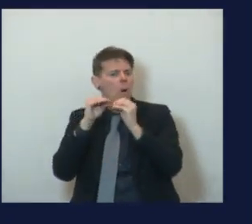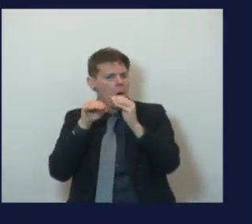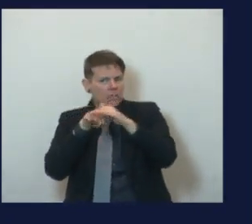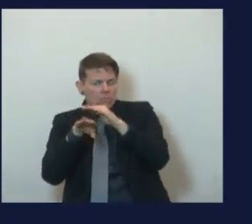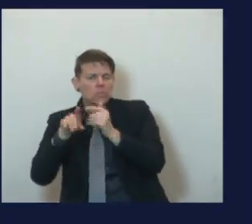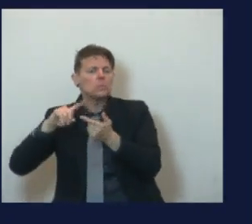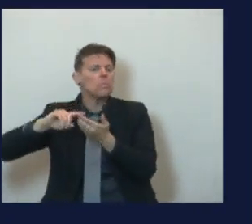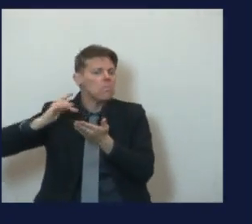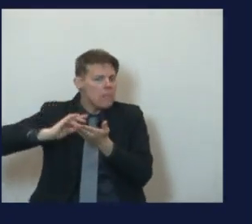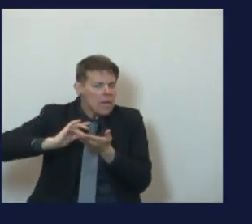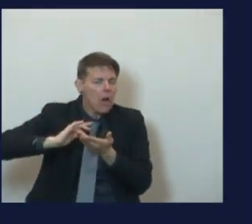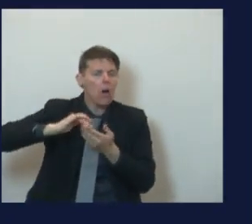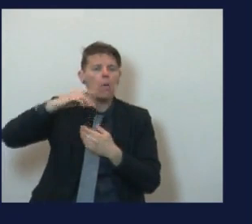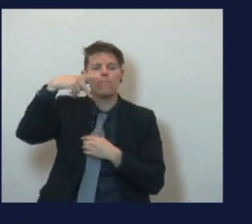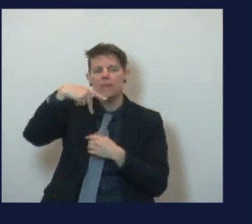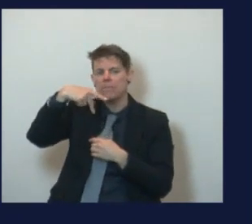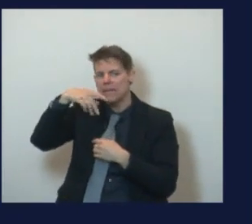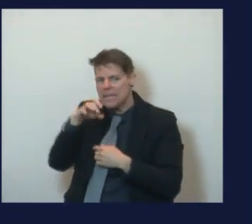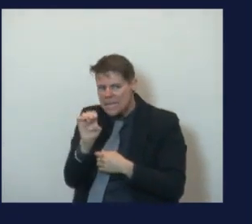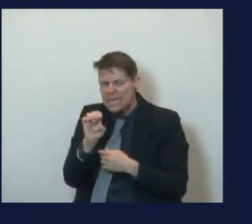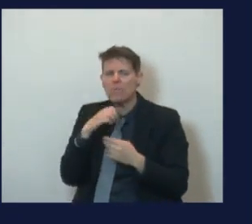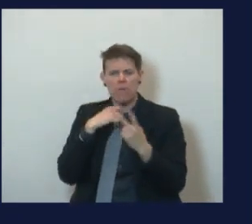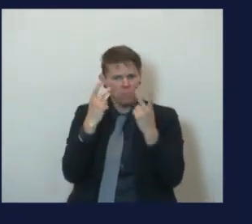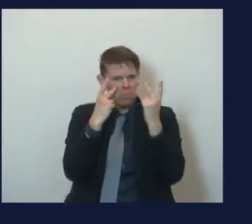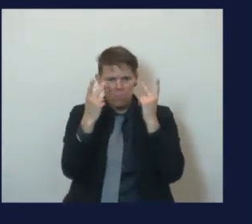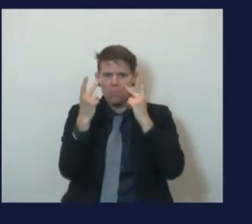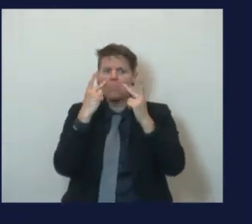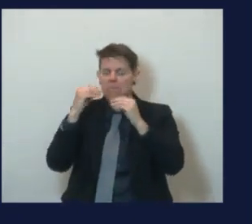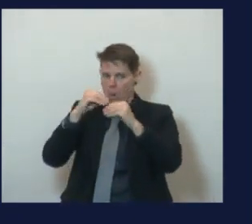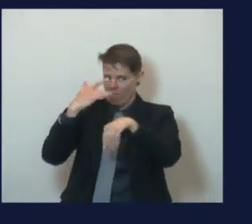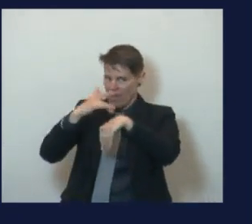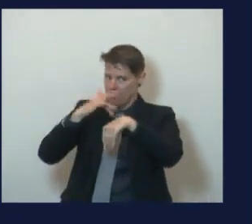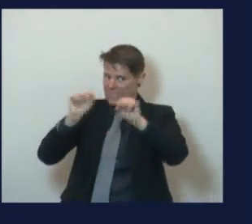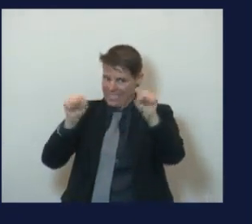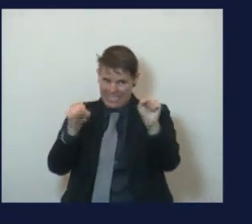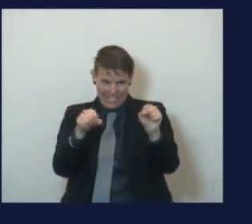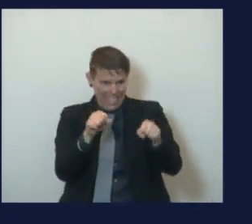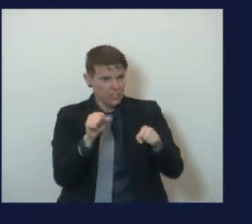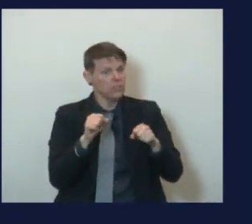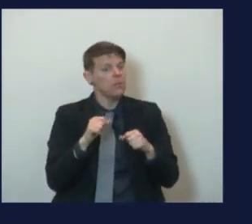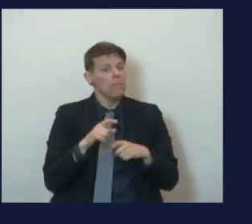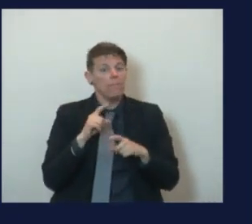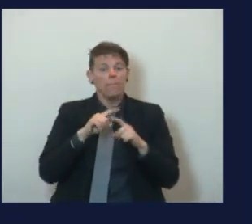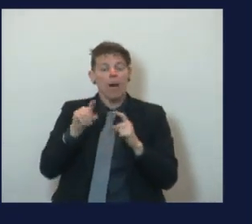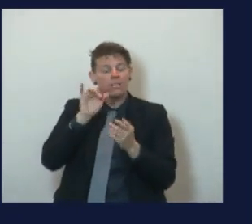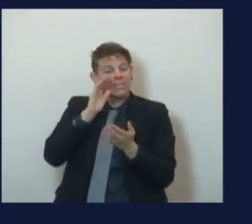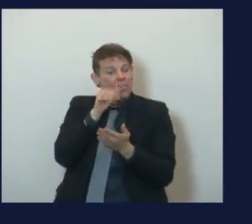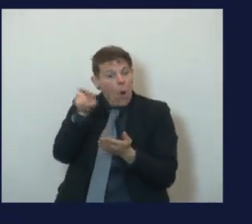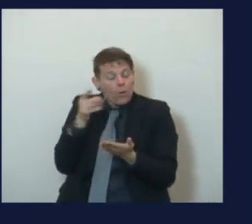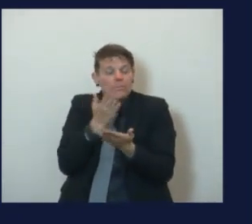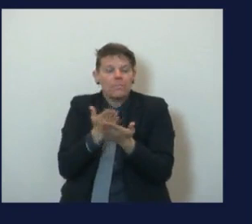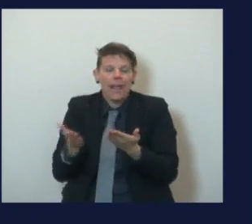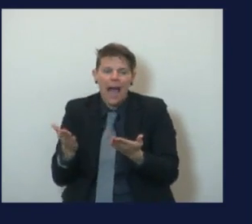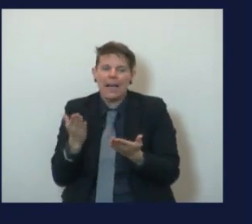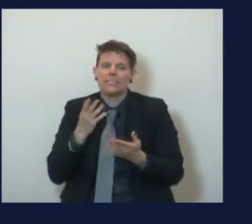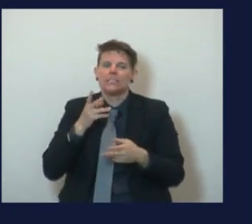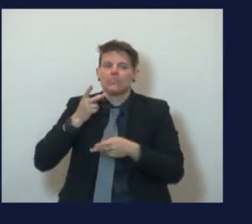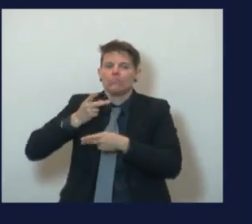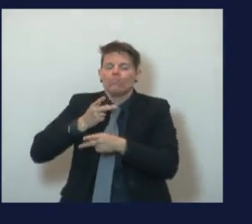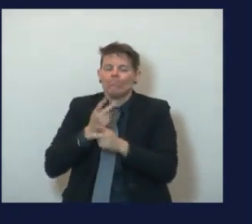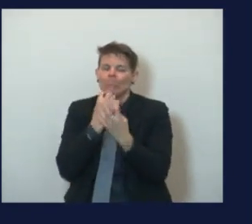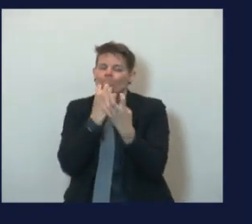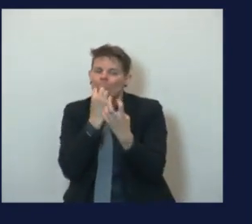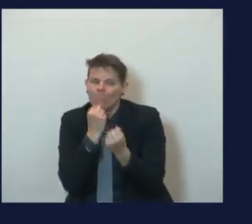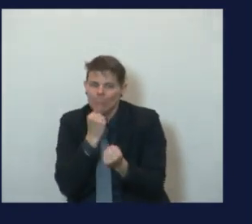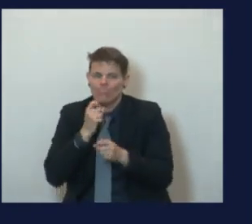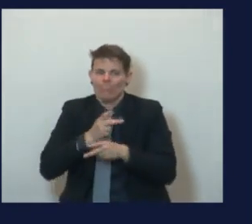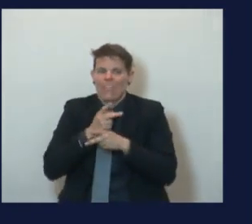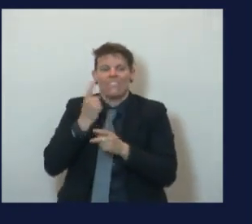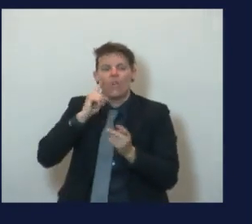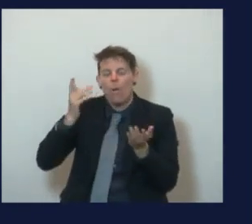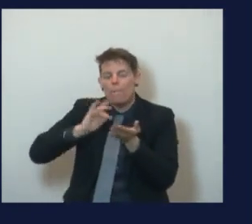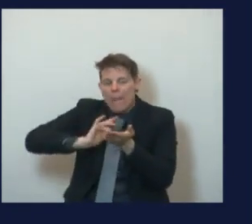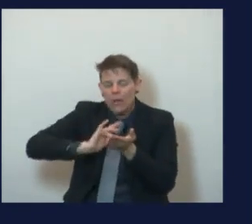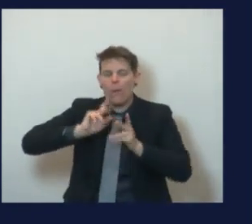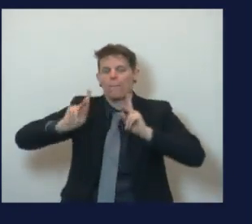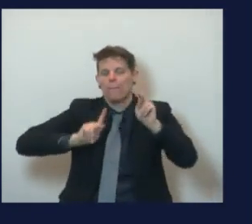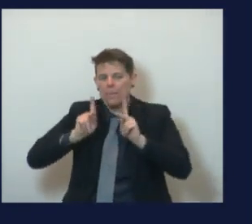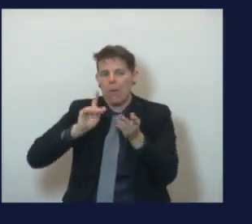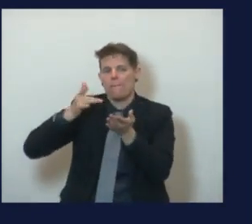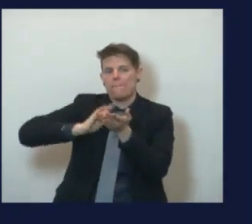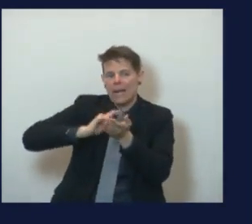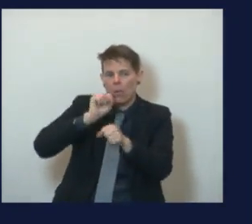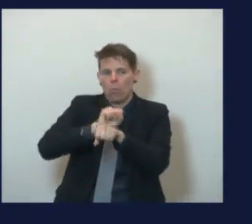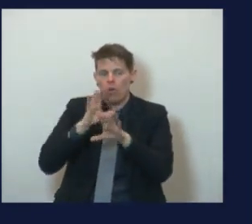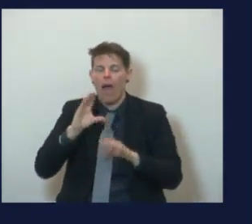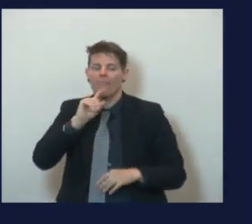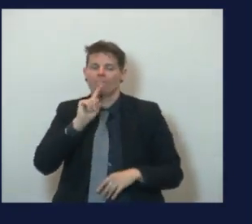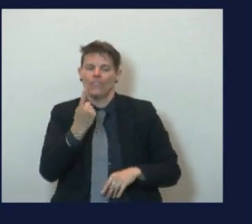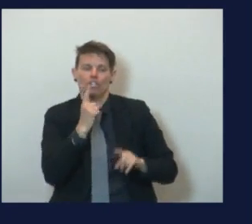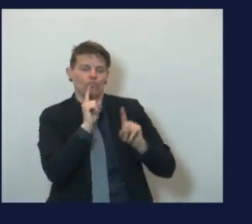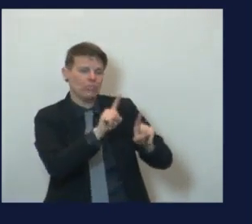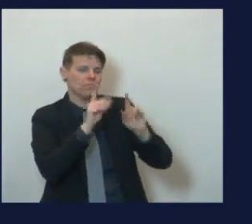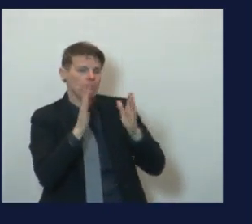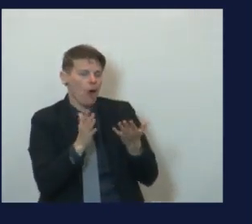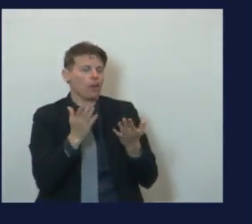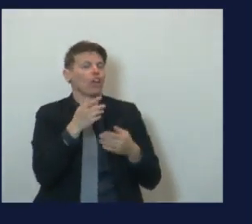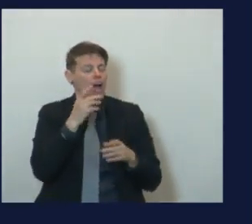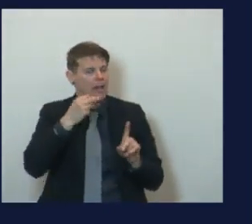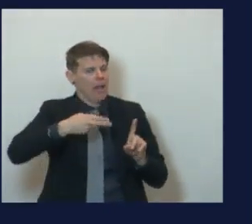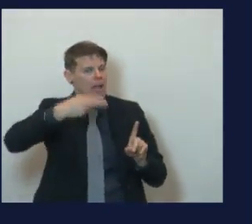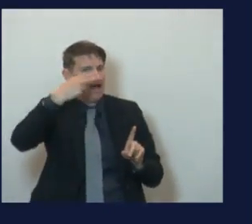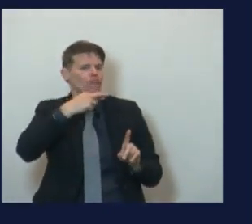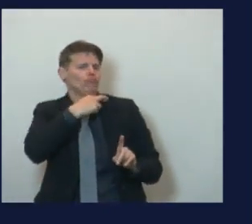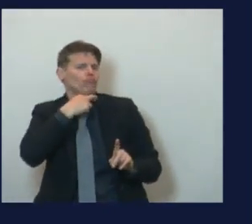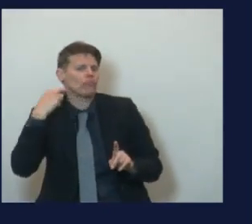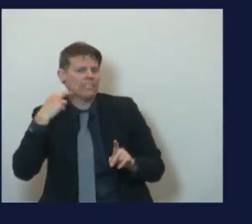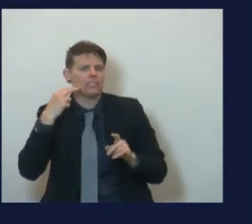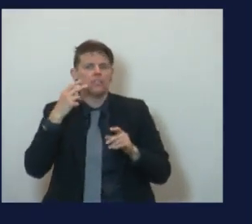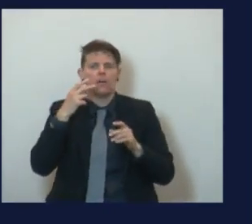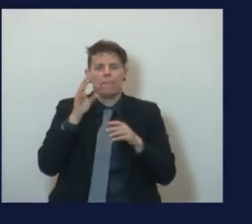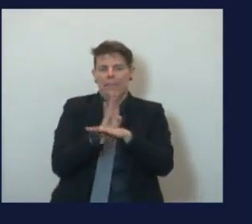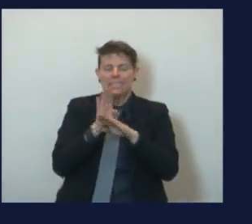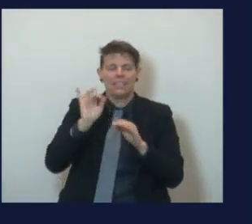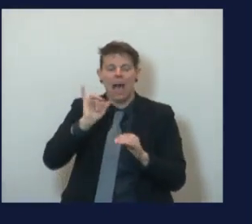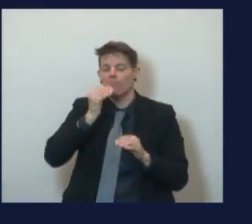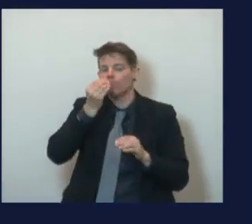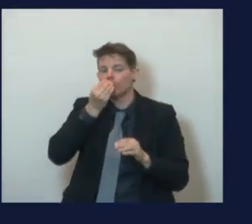. WHILE WE ARE SEEING SOME GENERAL EASING O ACCESS TO MEDICAL PPE SUPPLIES, THOSE SUPPLIES IN LARGE PART NEED TO BE RESERVED TO MEDICAL AND FIRST RESPONDER